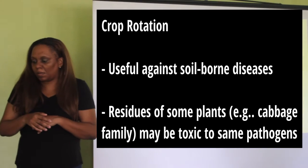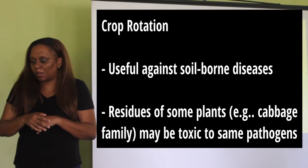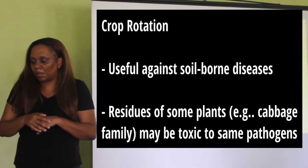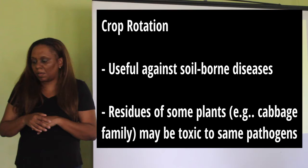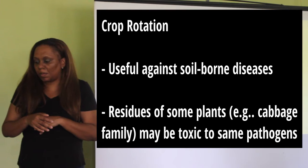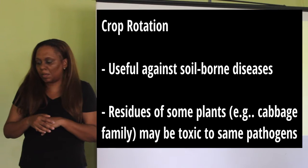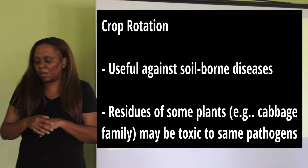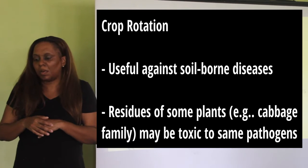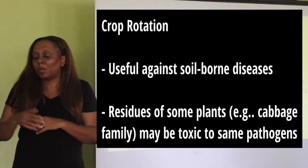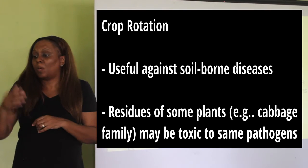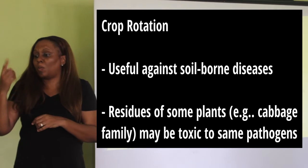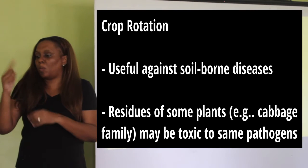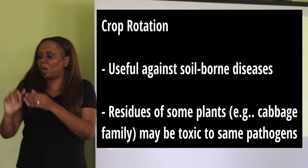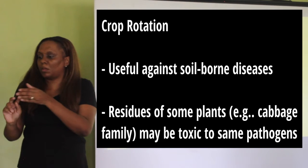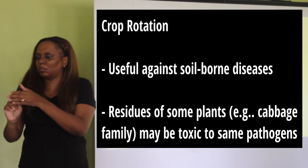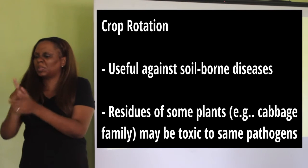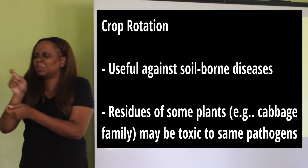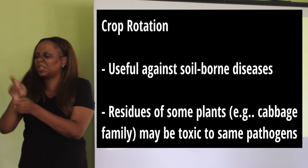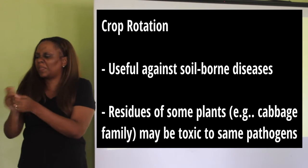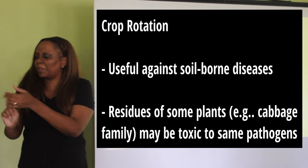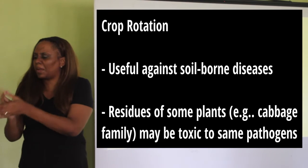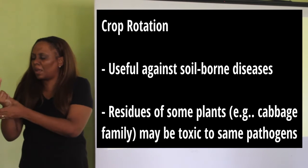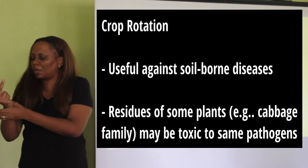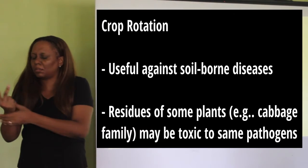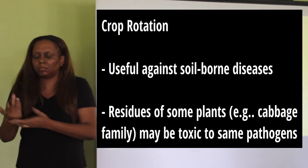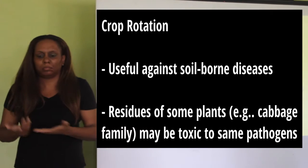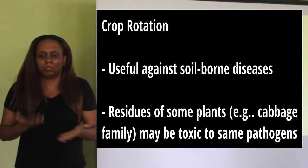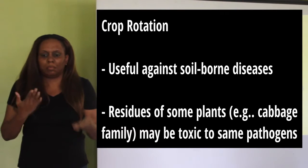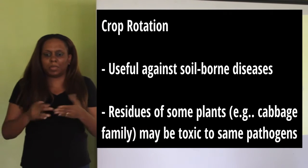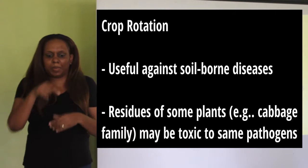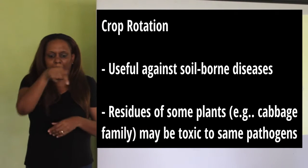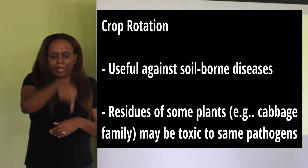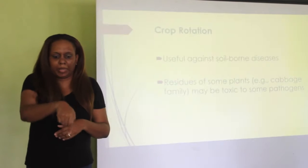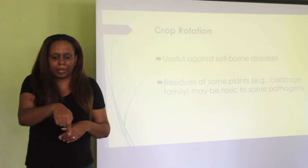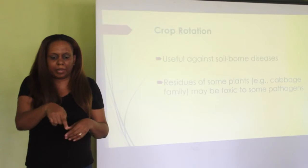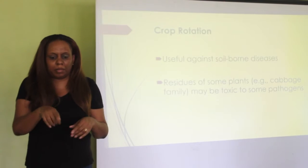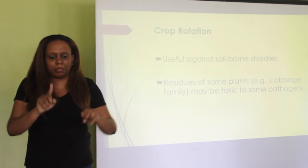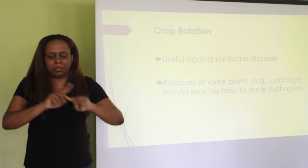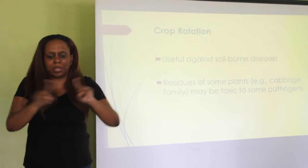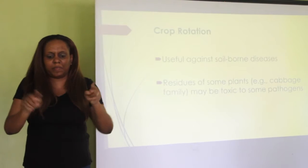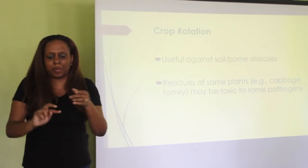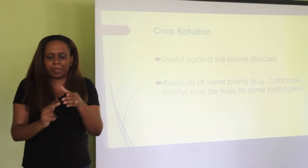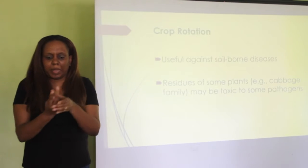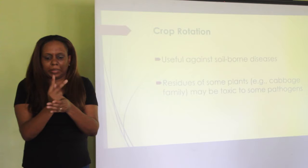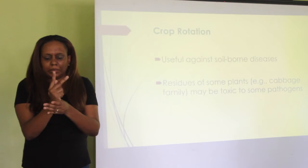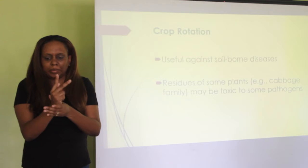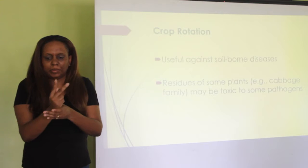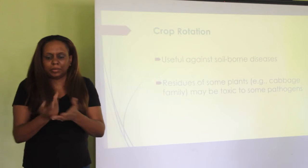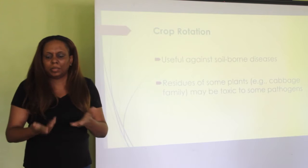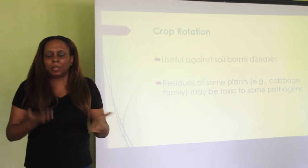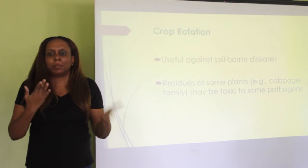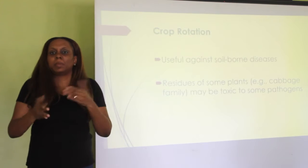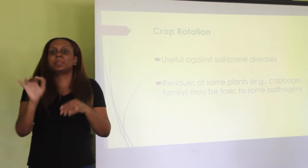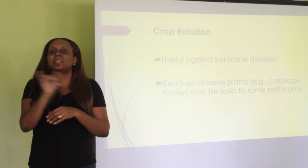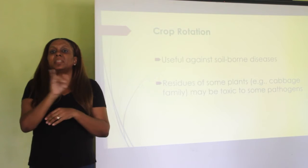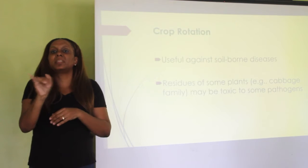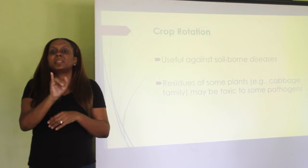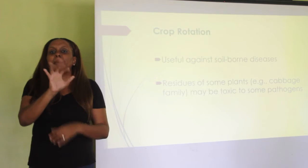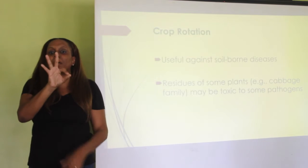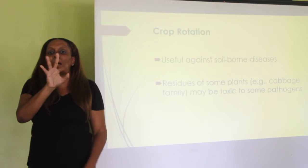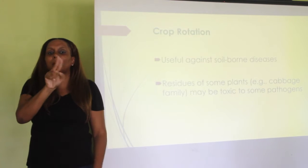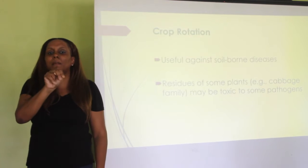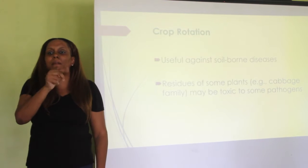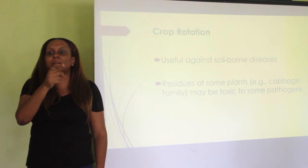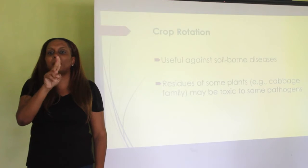they put the insect or the fungus the pathogen that affects the tomato will not affect the beans